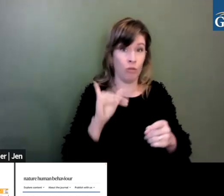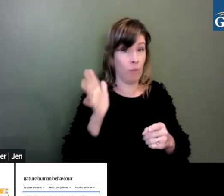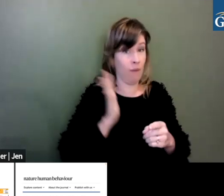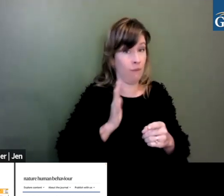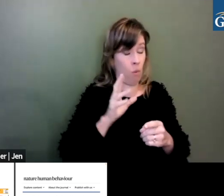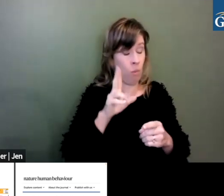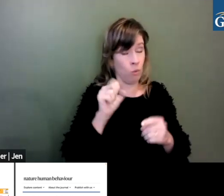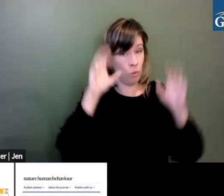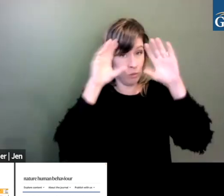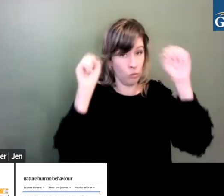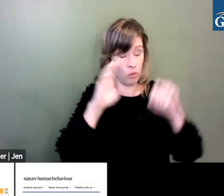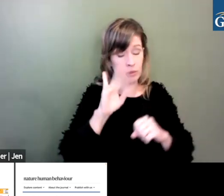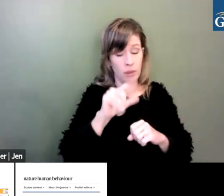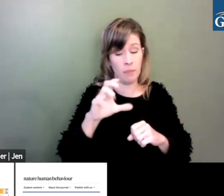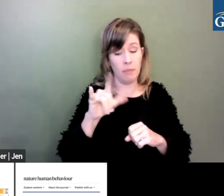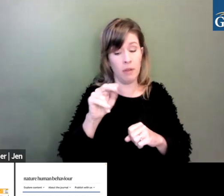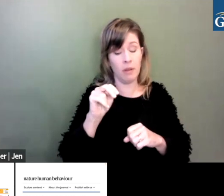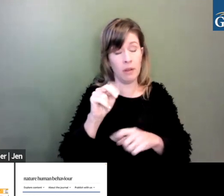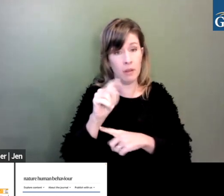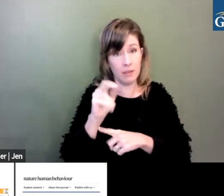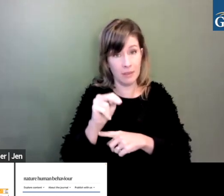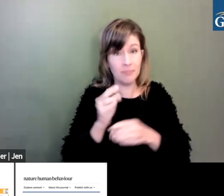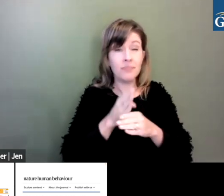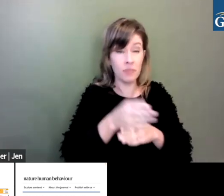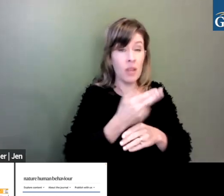Following the completion of the human genome project that